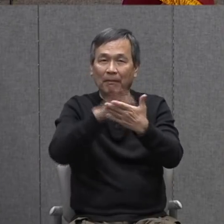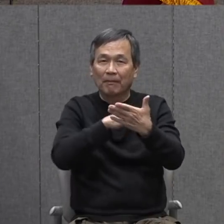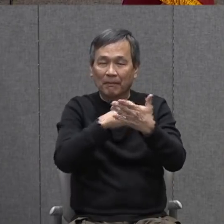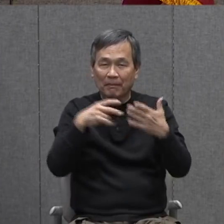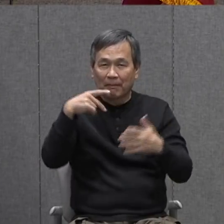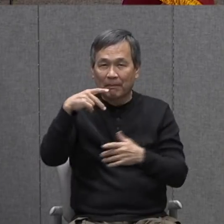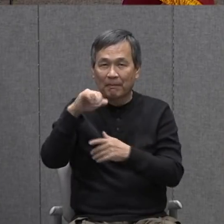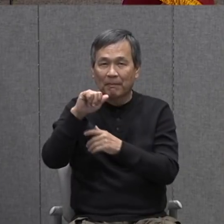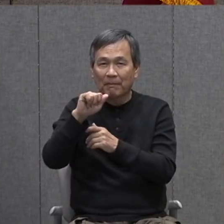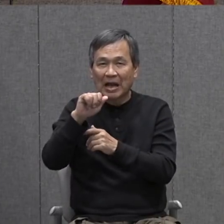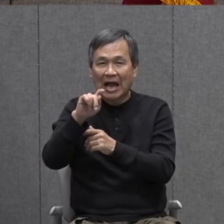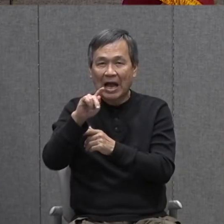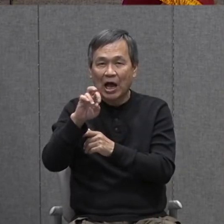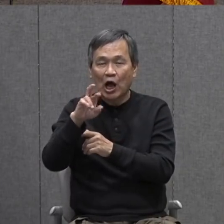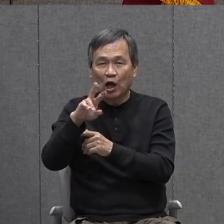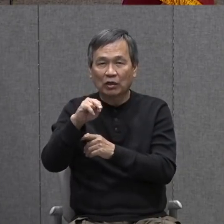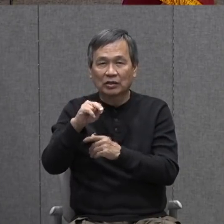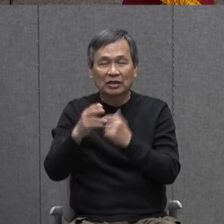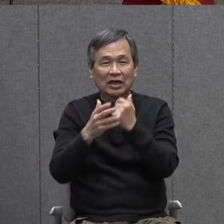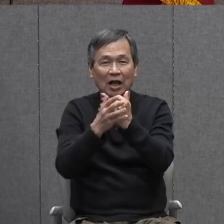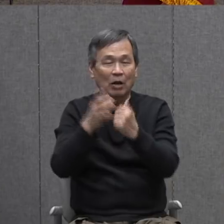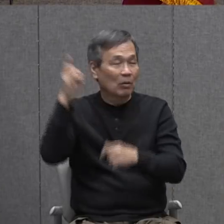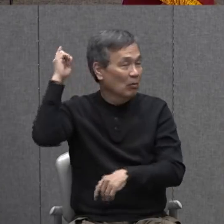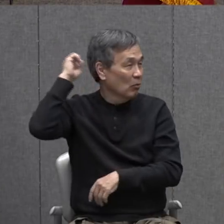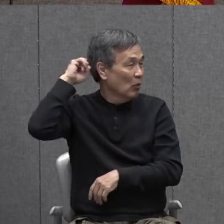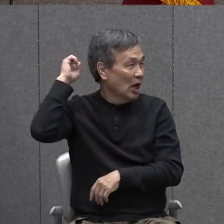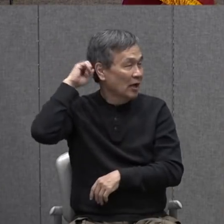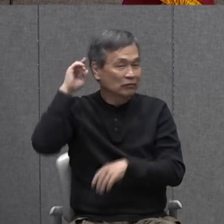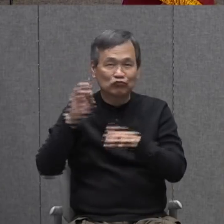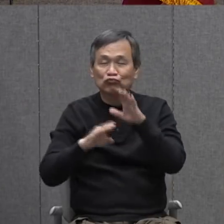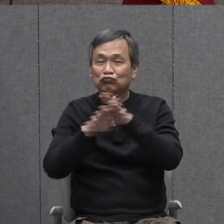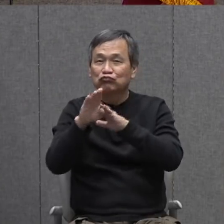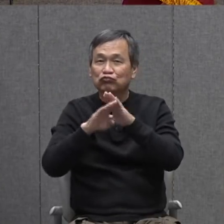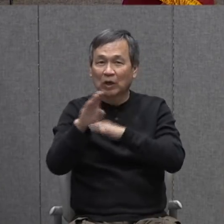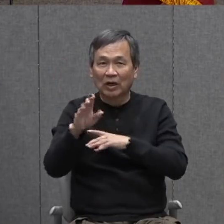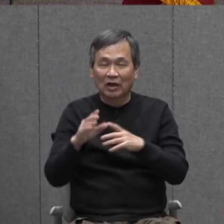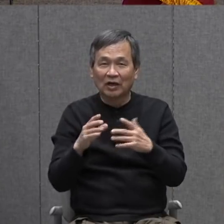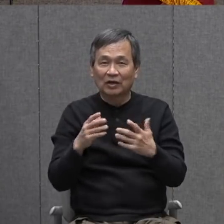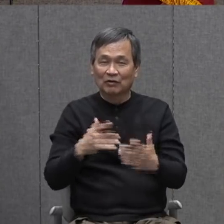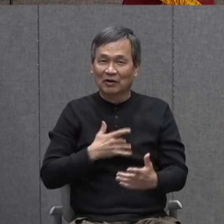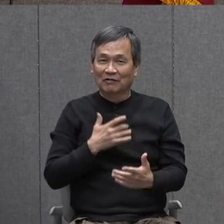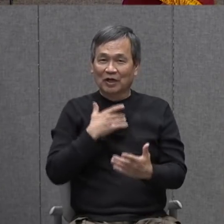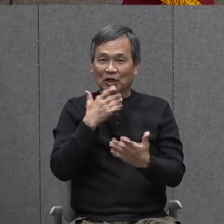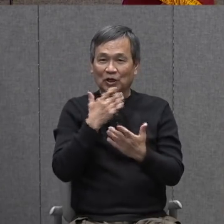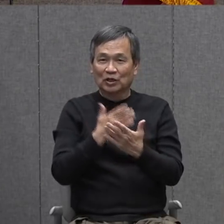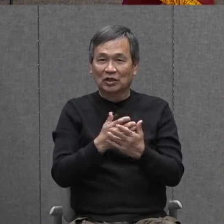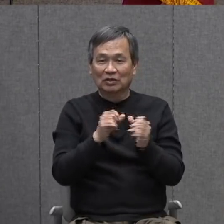and you can just get lost in making that little pattern a really long time.